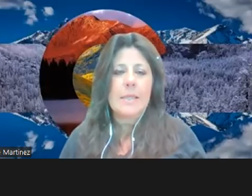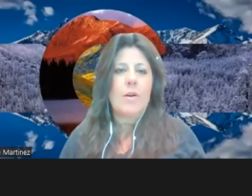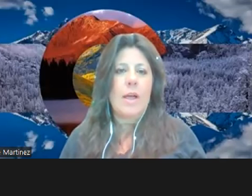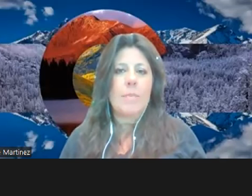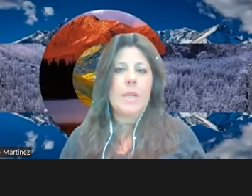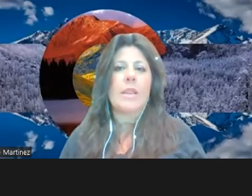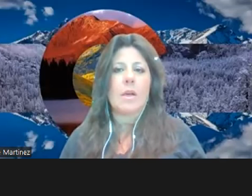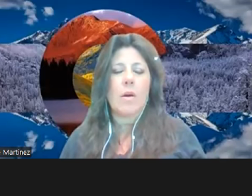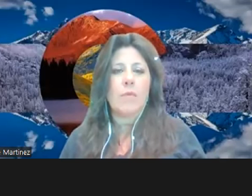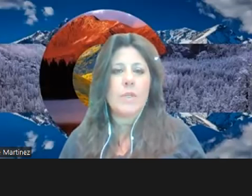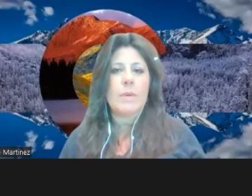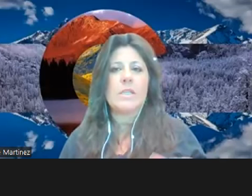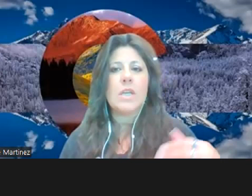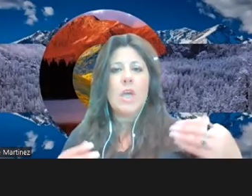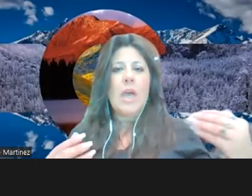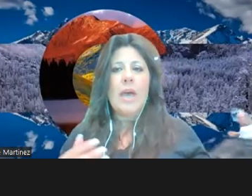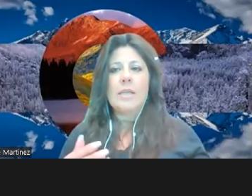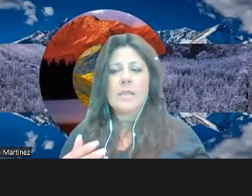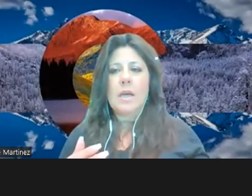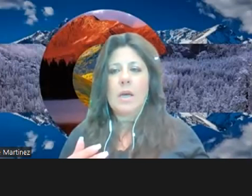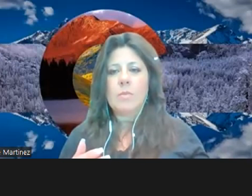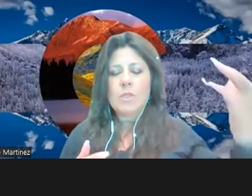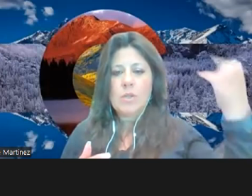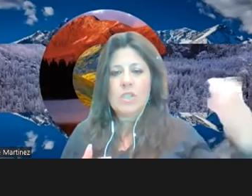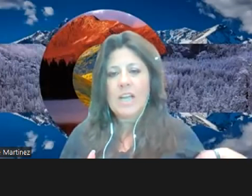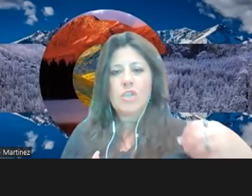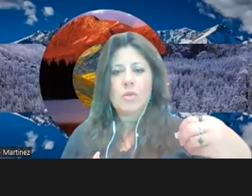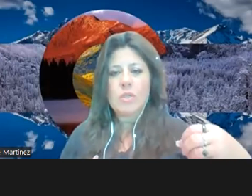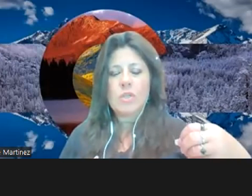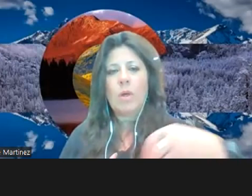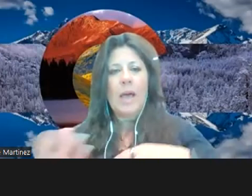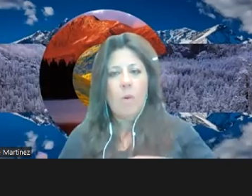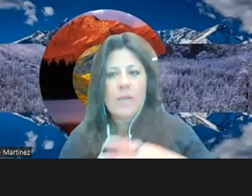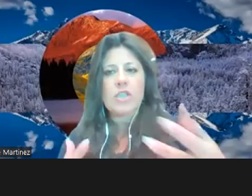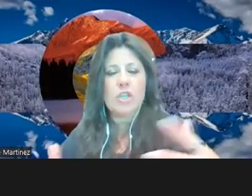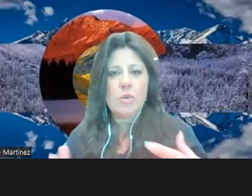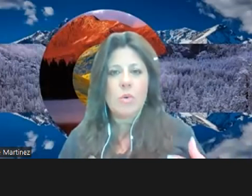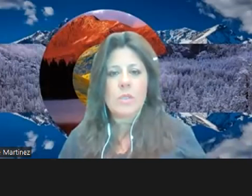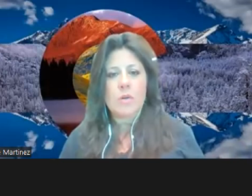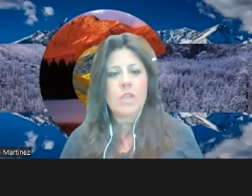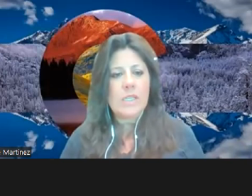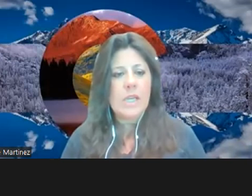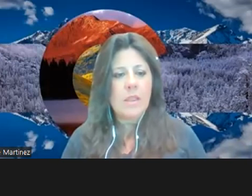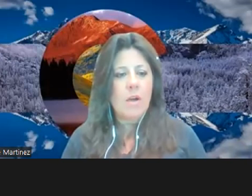that are happening, because certain statues do not allow us to do certain things at the